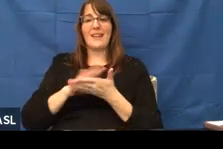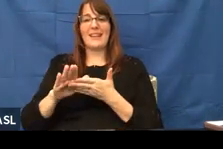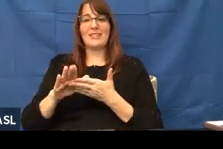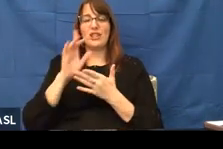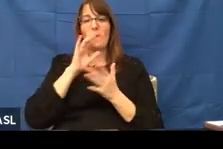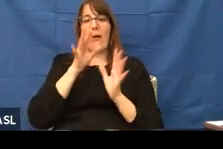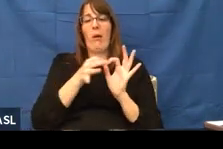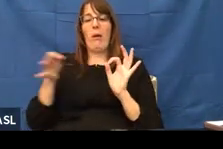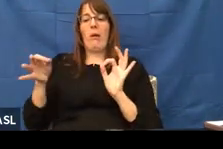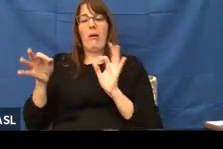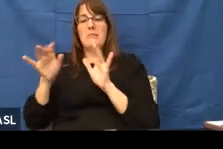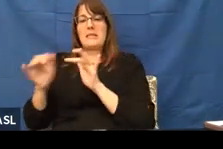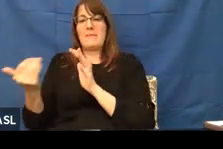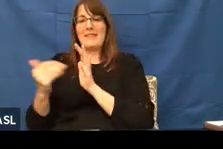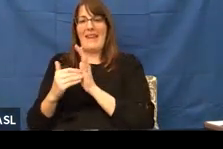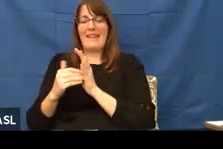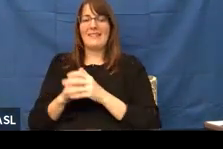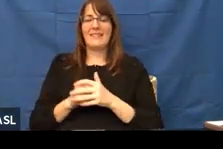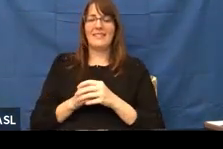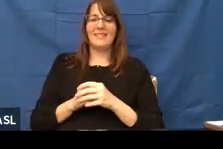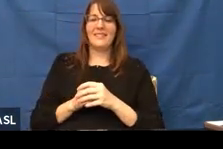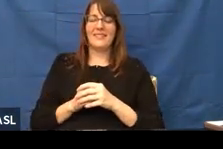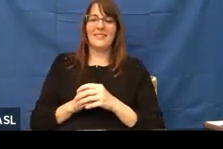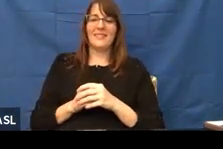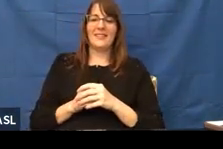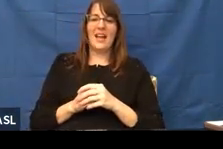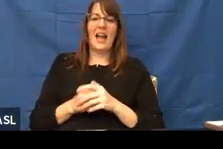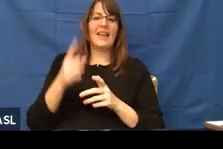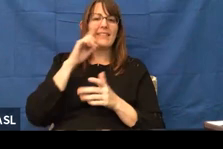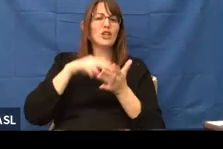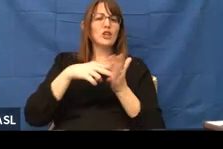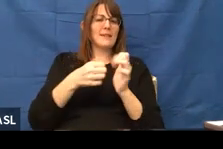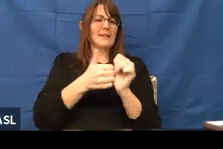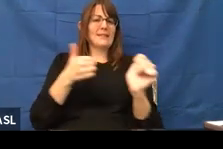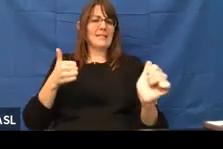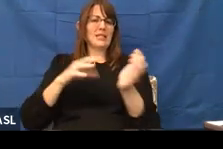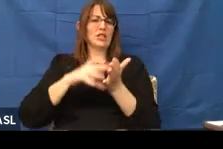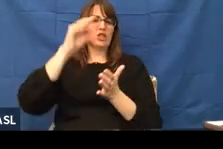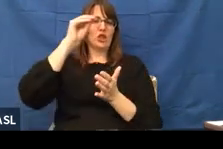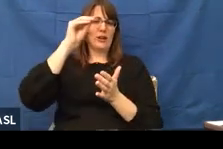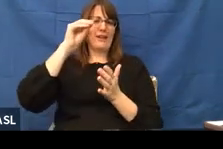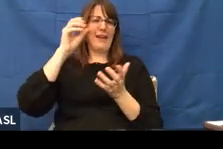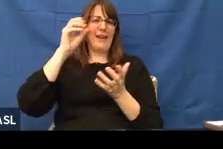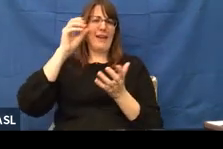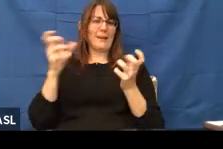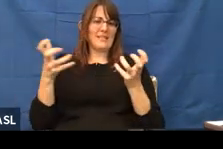Jewyl Alderson Clarke, SDCOE: Can do. I think you're talking about the distance learning adaptation document which has the student facing component. So I'm going to go ahead and put that in right now.